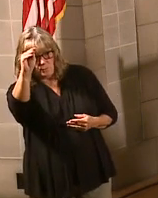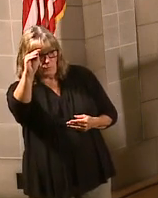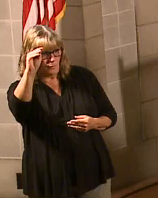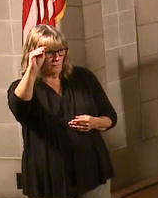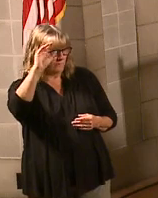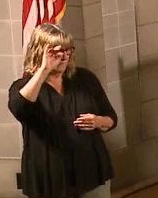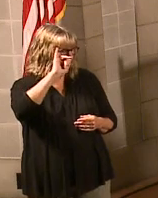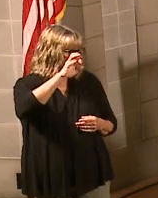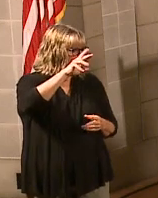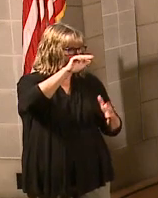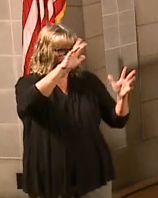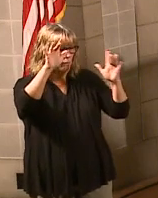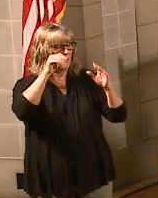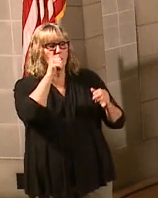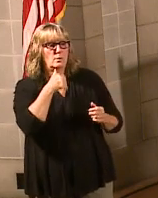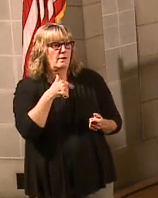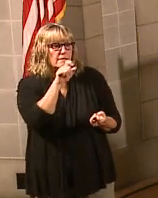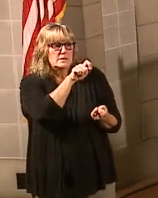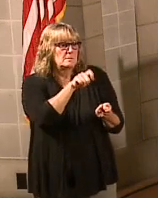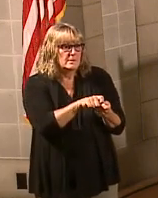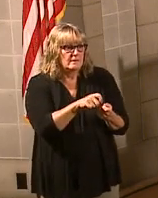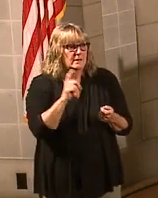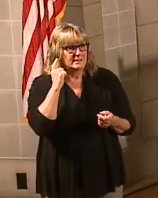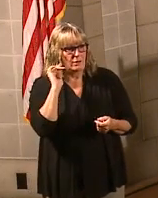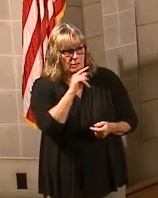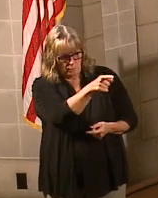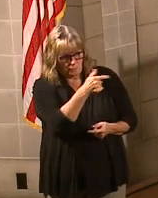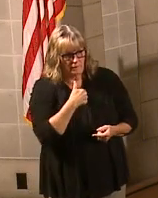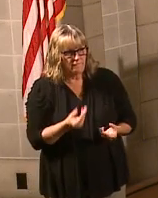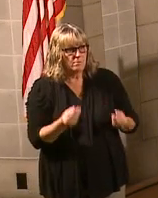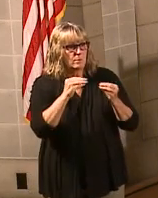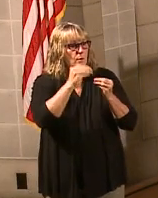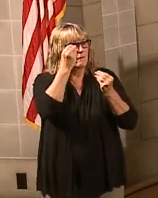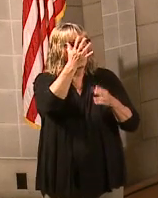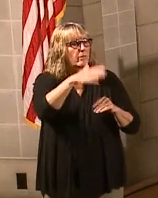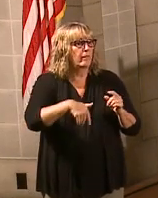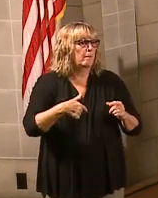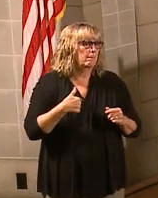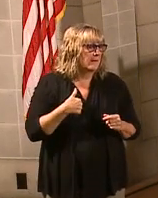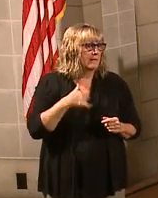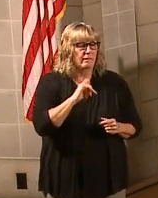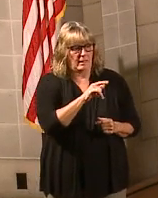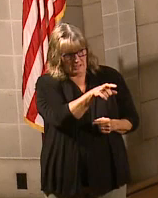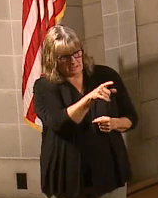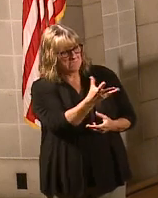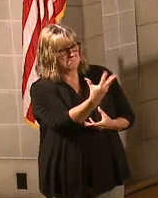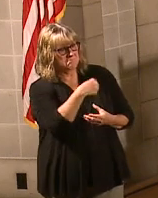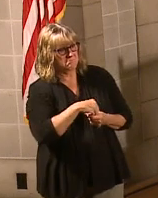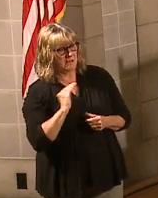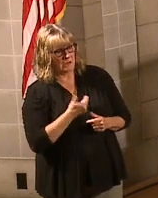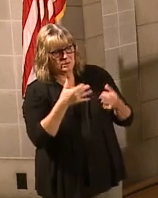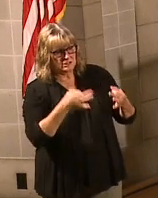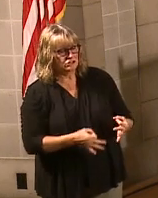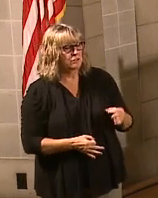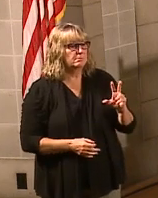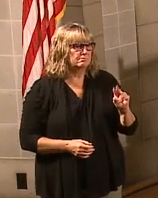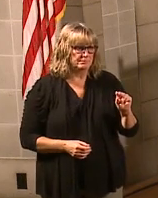SO WITH REGARD TO A SPECIFIC CASE ABOUT SOMEBODY BEING MOVED ALLEGEDLY TO IOWA OR WHATEVER, I